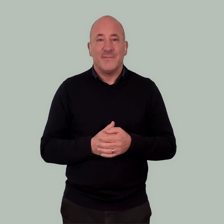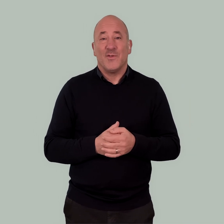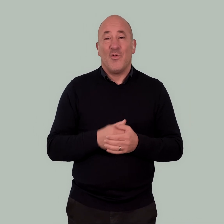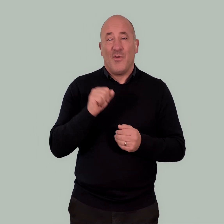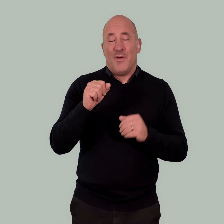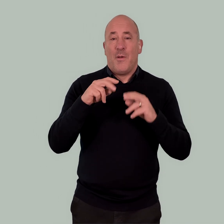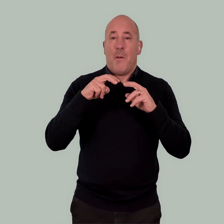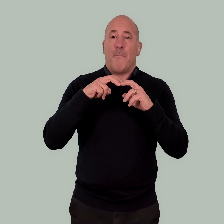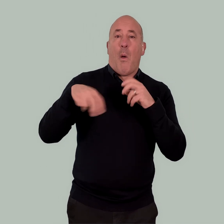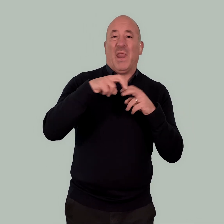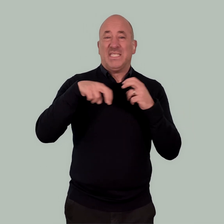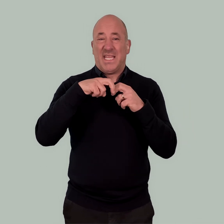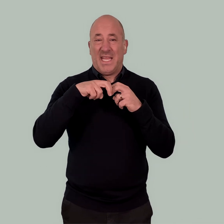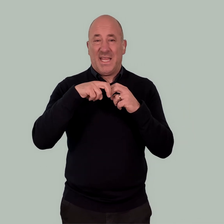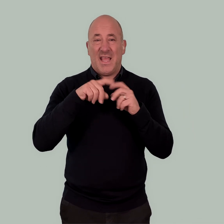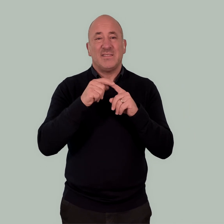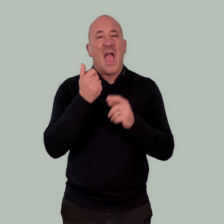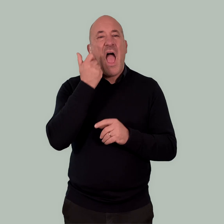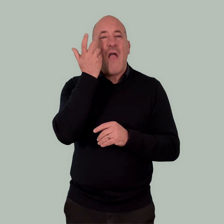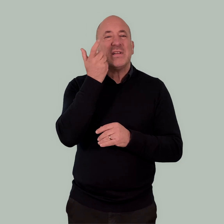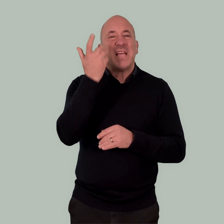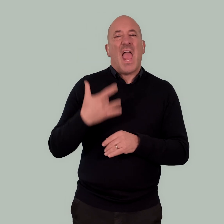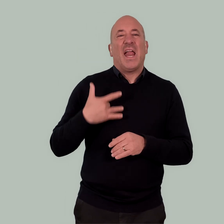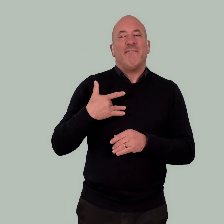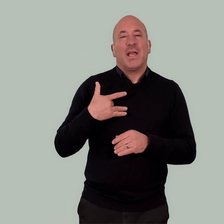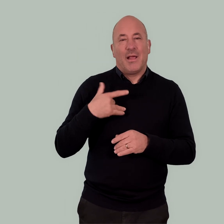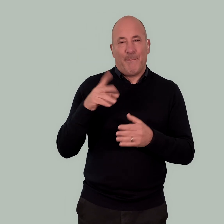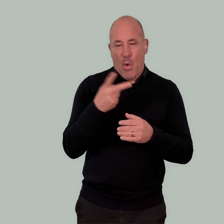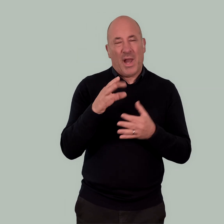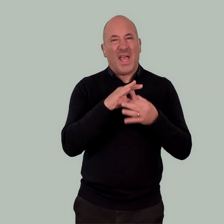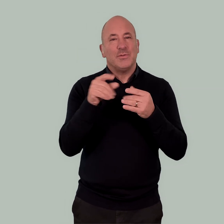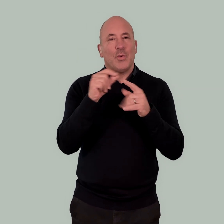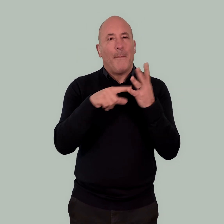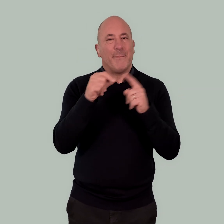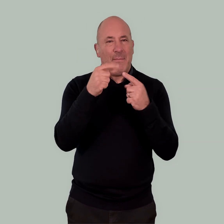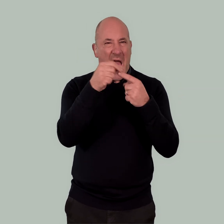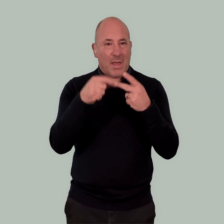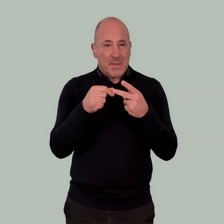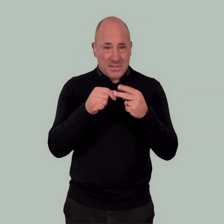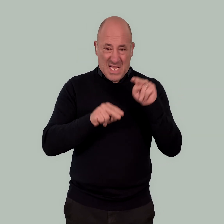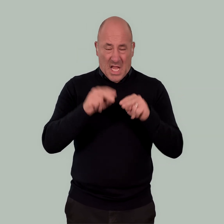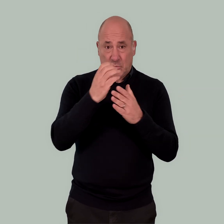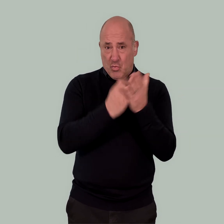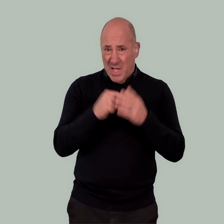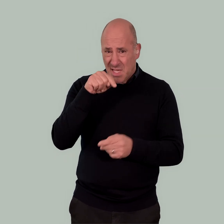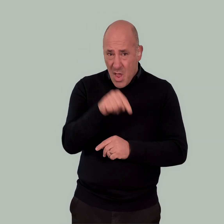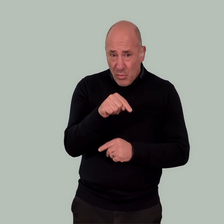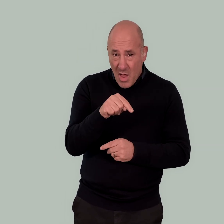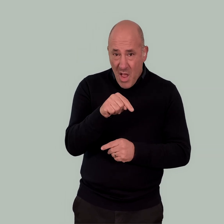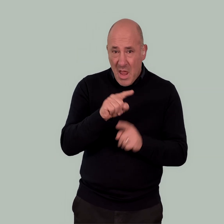The assessment criteria for both Mobility and Daily Living elements of PIP –